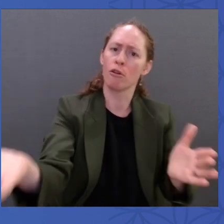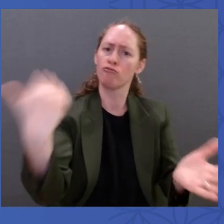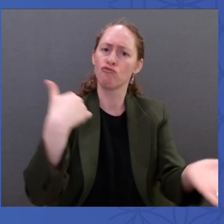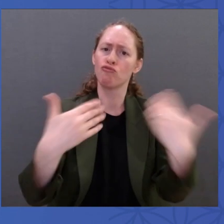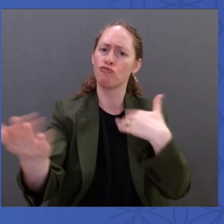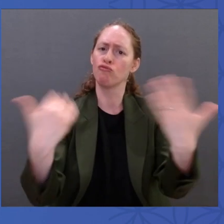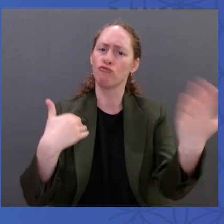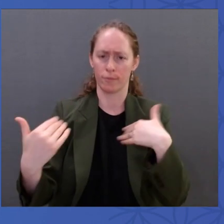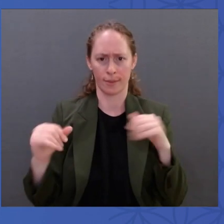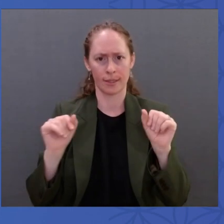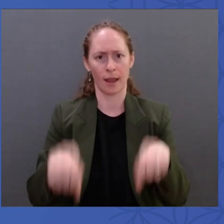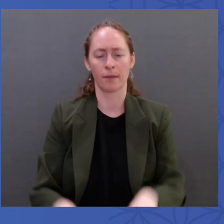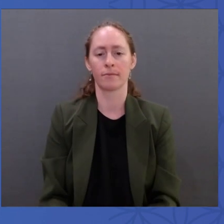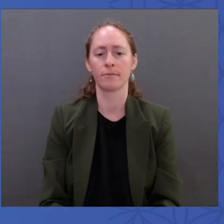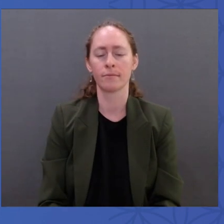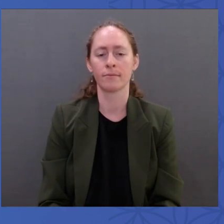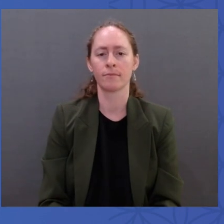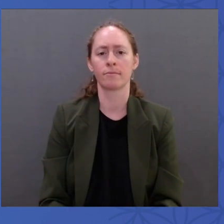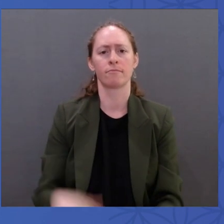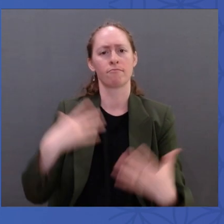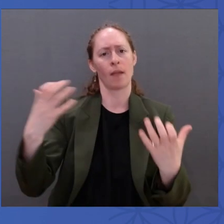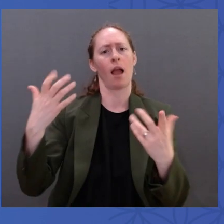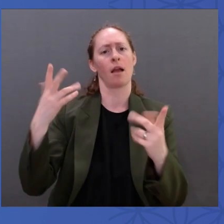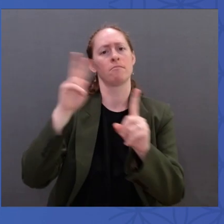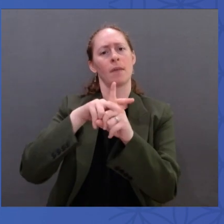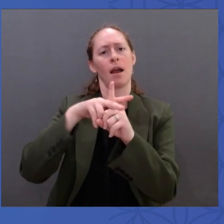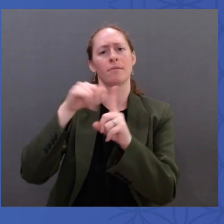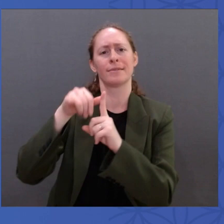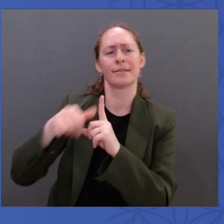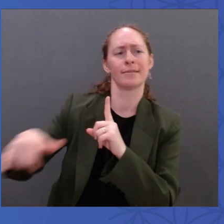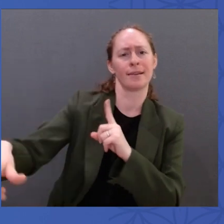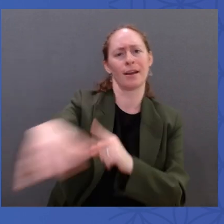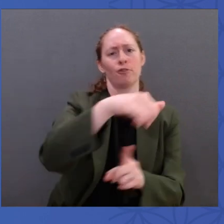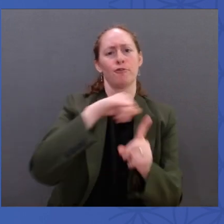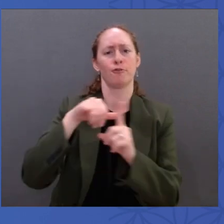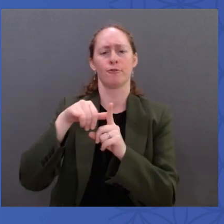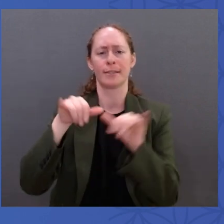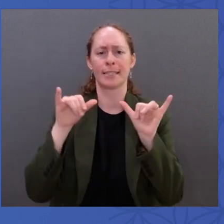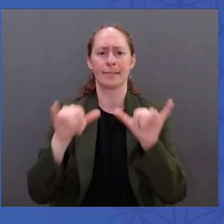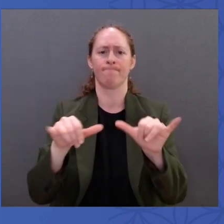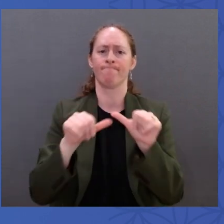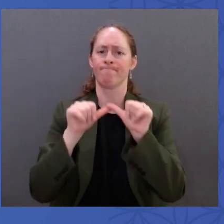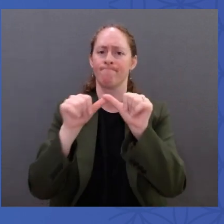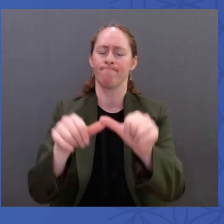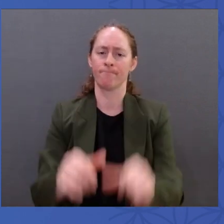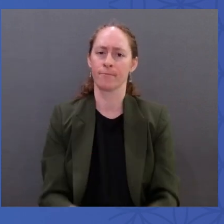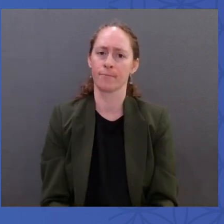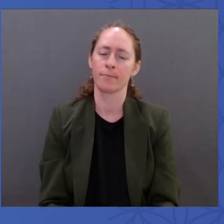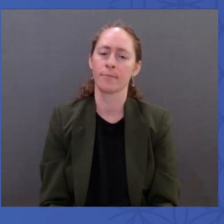must be supported by a capacity building programs to ensure that all countries in the region